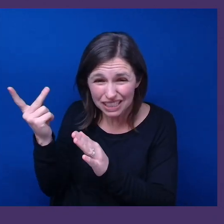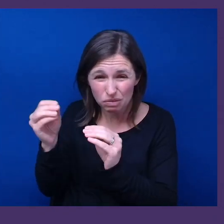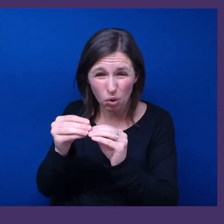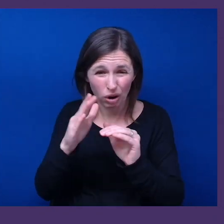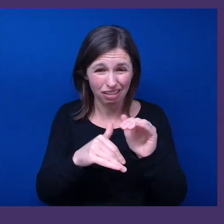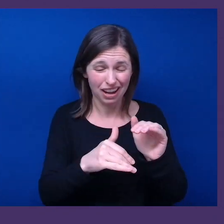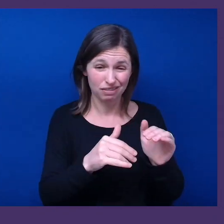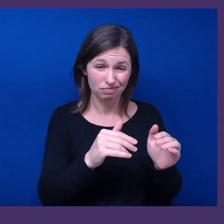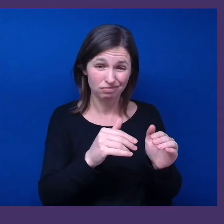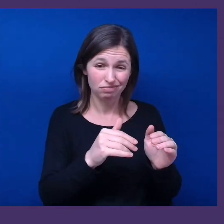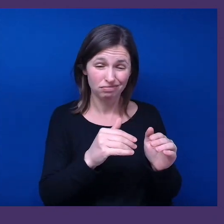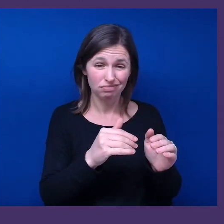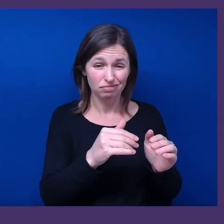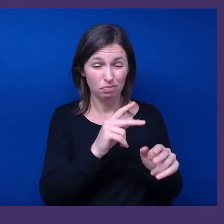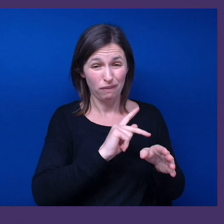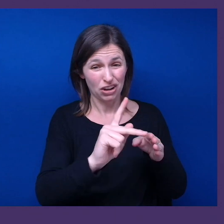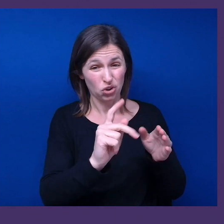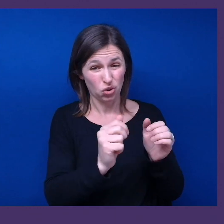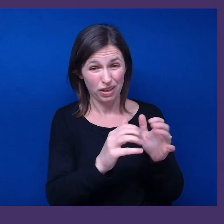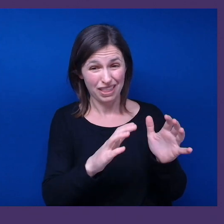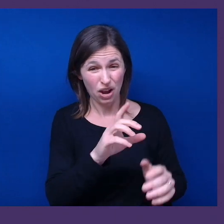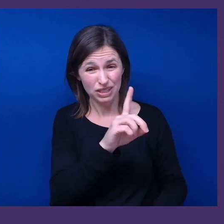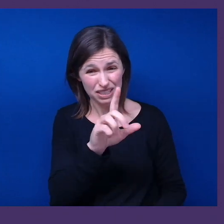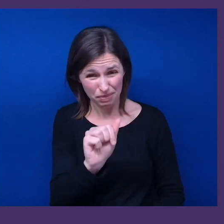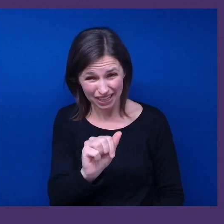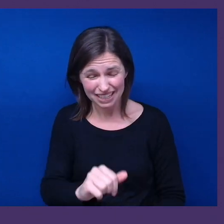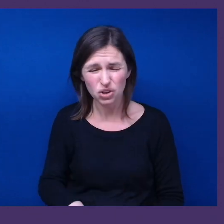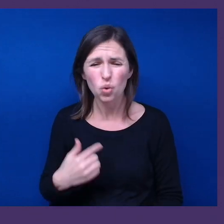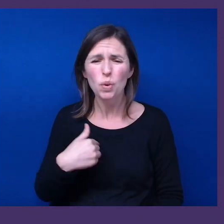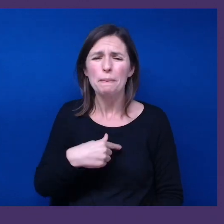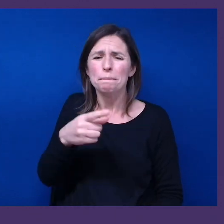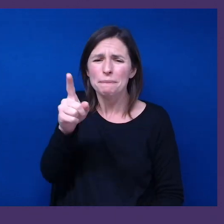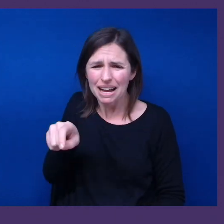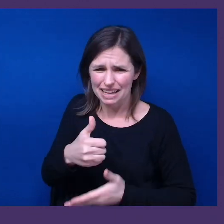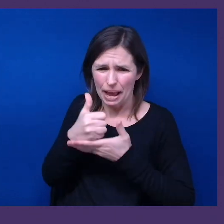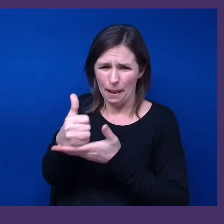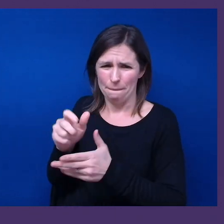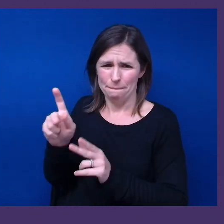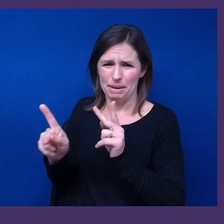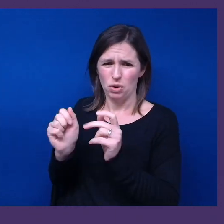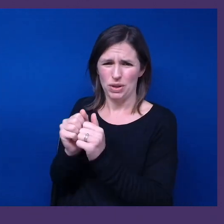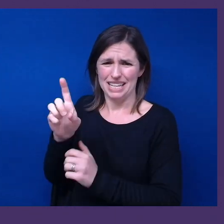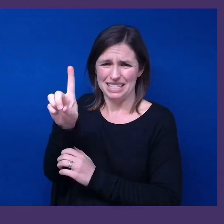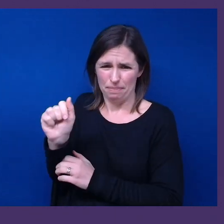on accessible AI upskilling. We need to access the right jobs with the right growth,